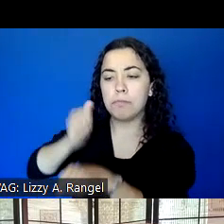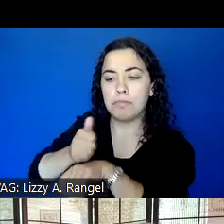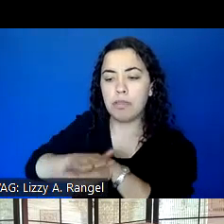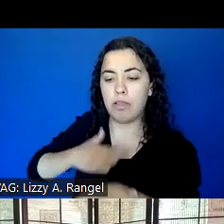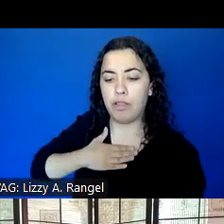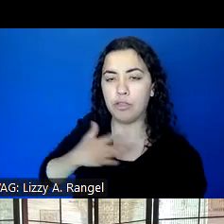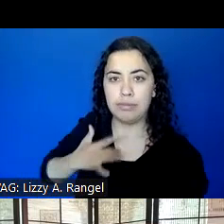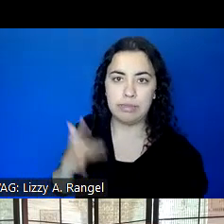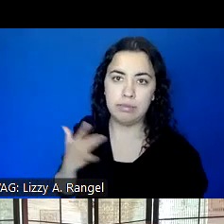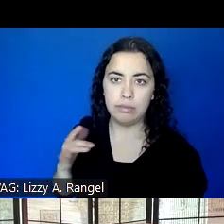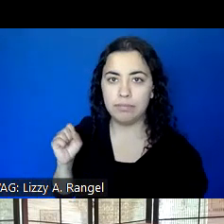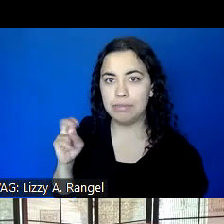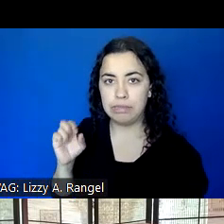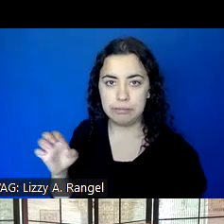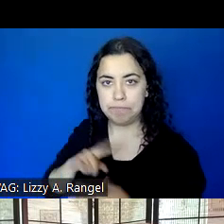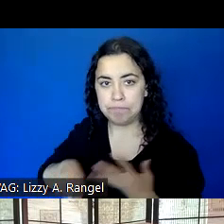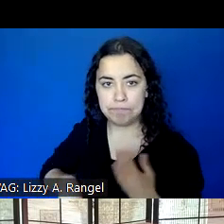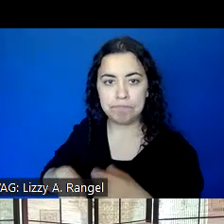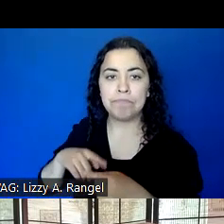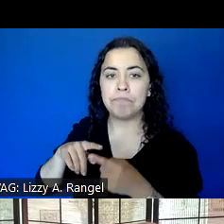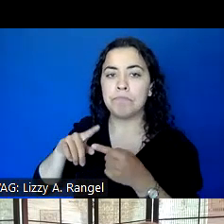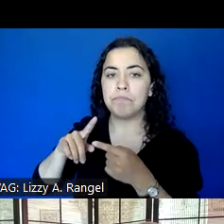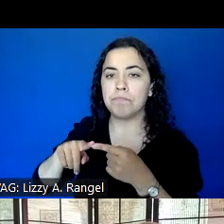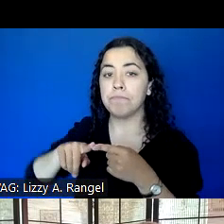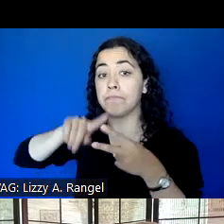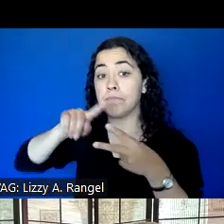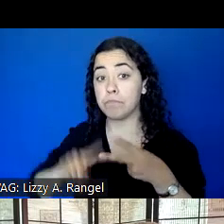each other, but they are different. I just like to make that differentiation.